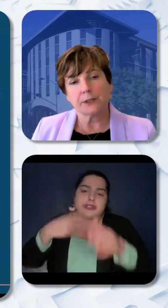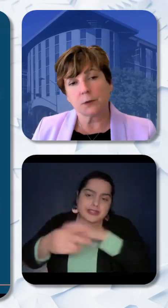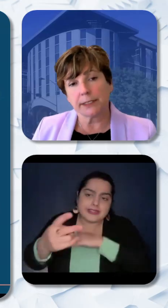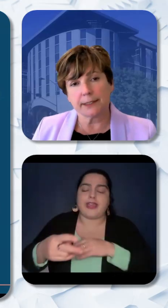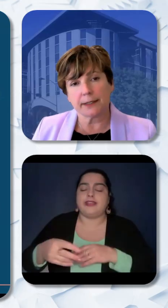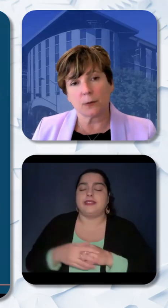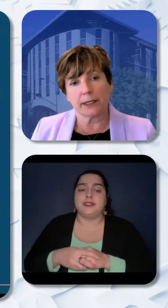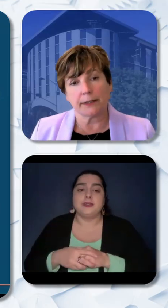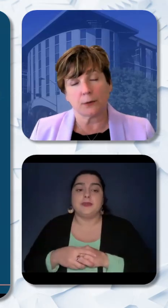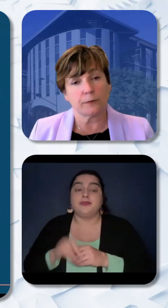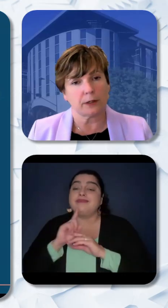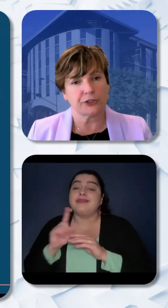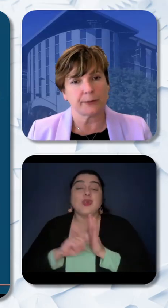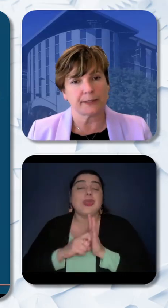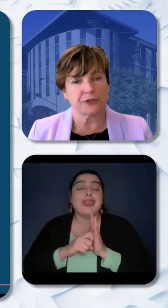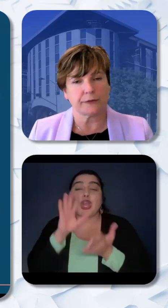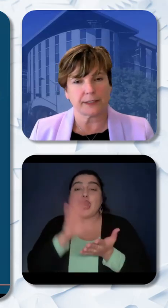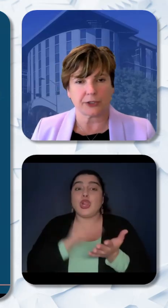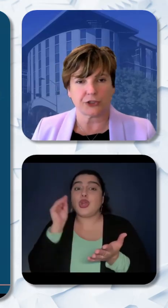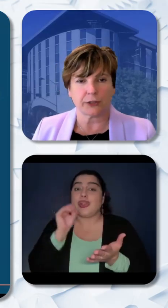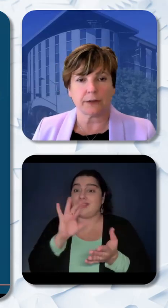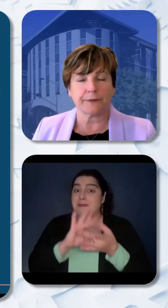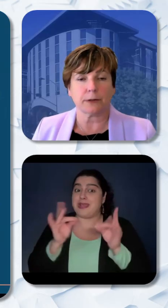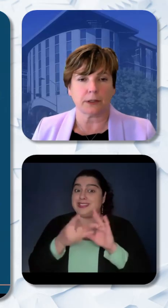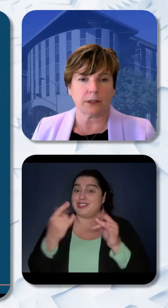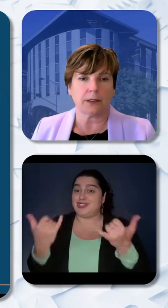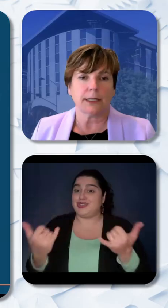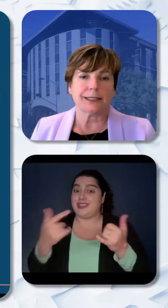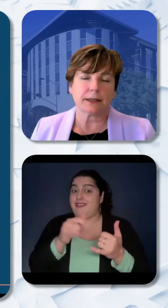So, a key takeaway in the overarching message of this section of the law is